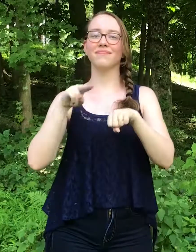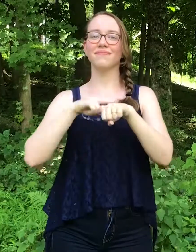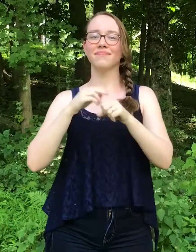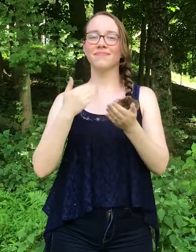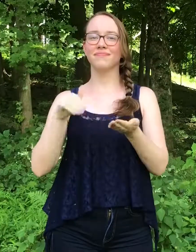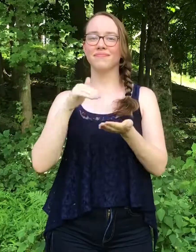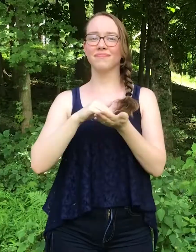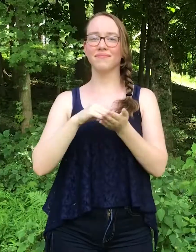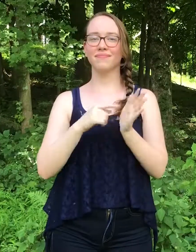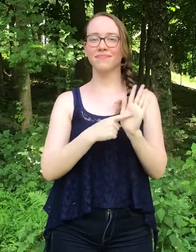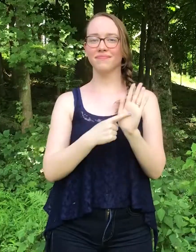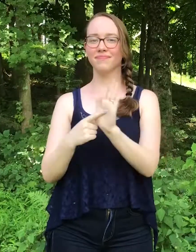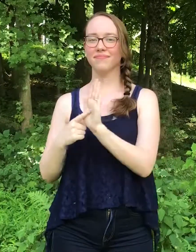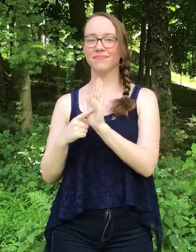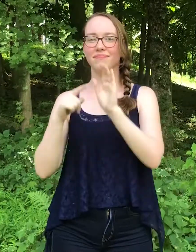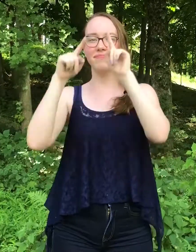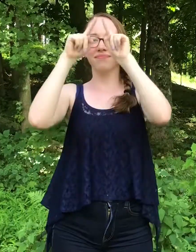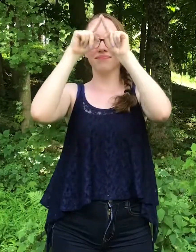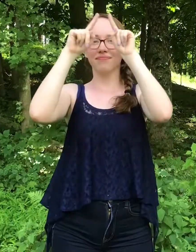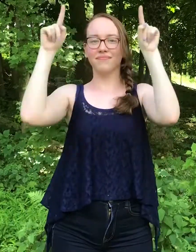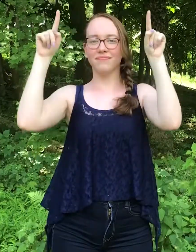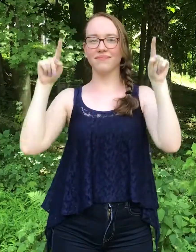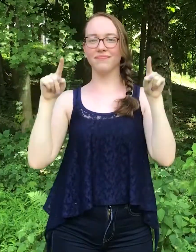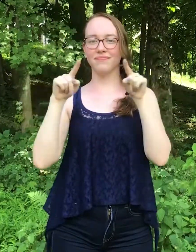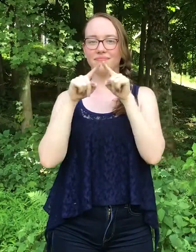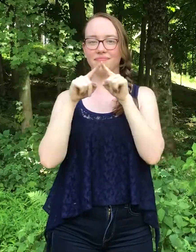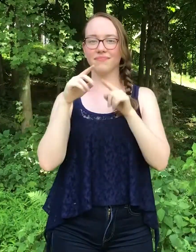on display in the nature center (on the TV screen)